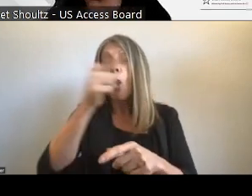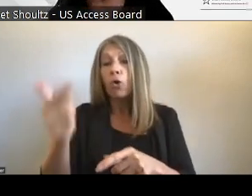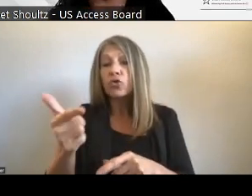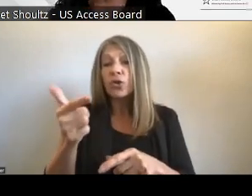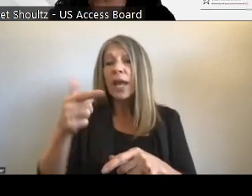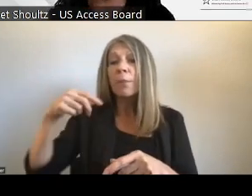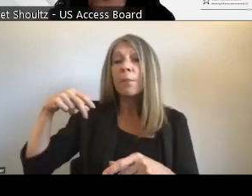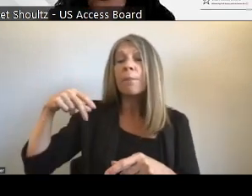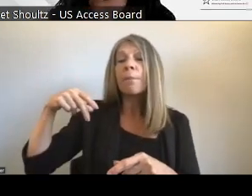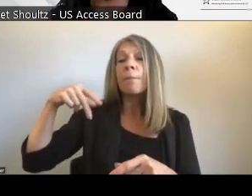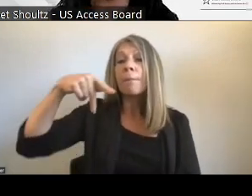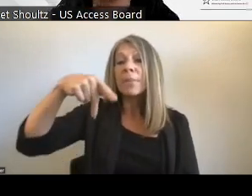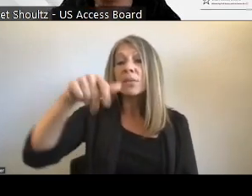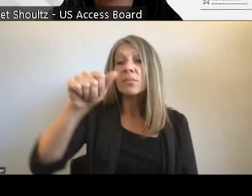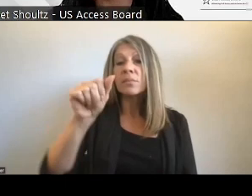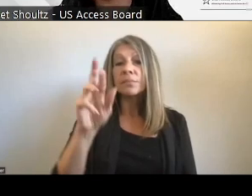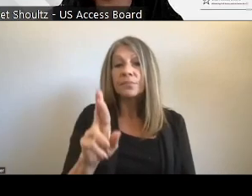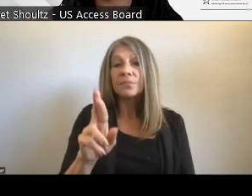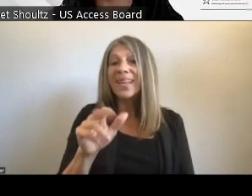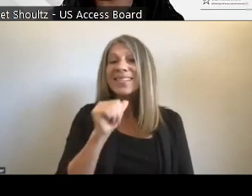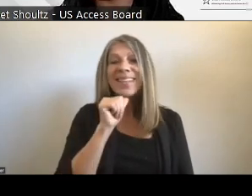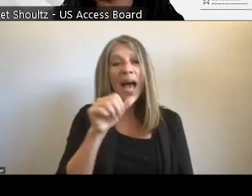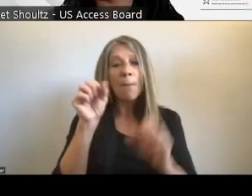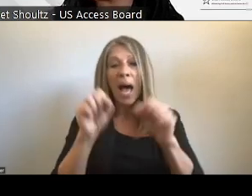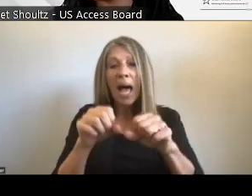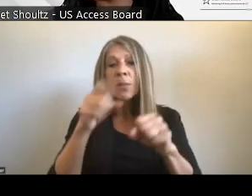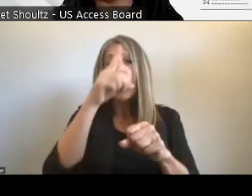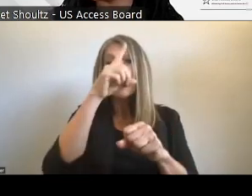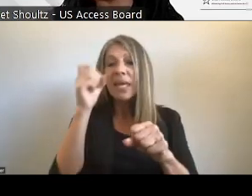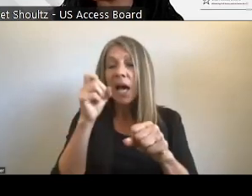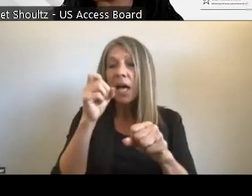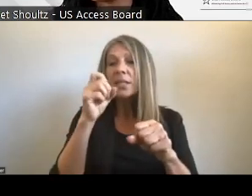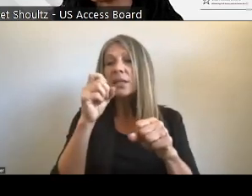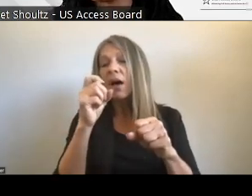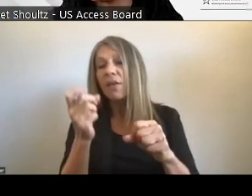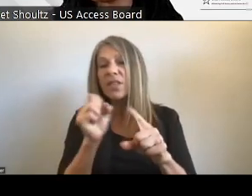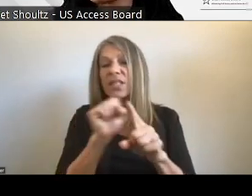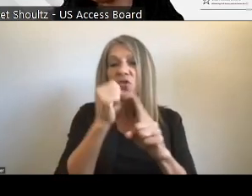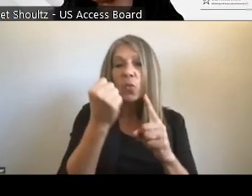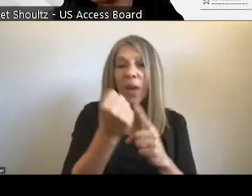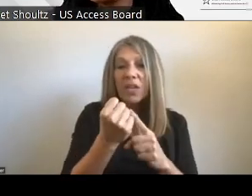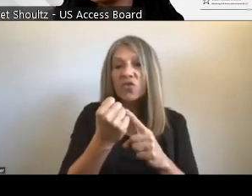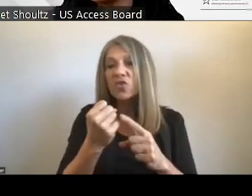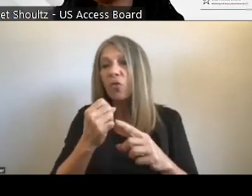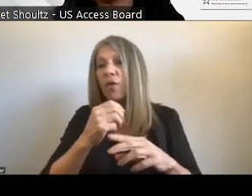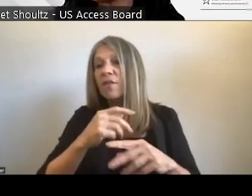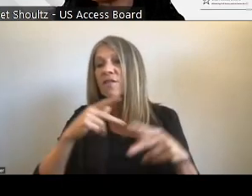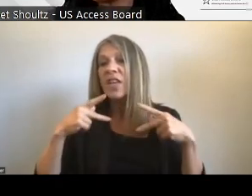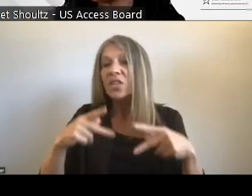is technically infeasible due to site conditions or existing physical constraints and alternate